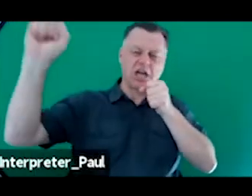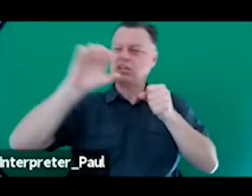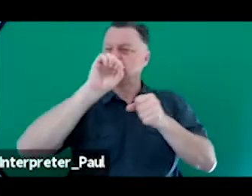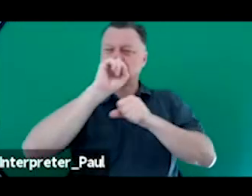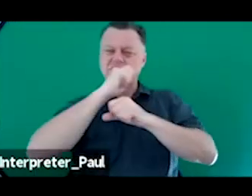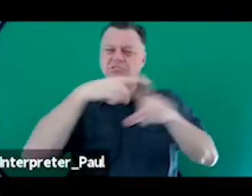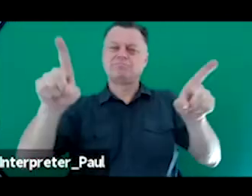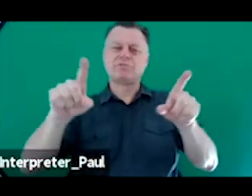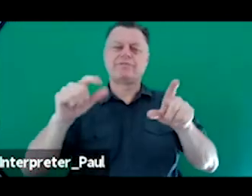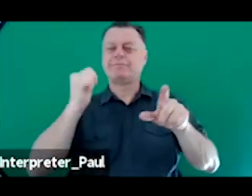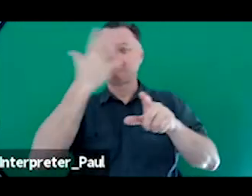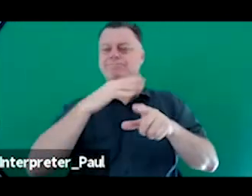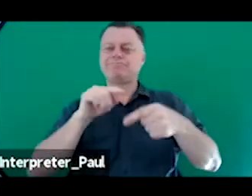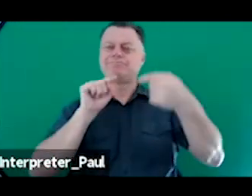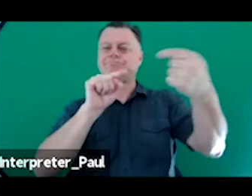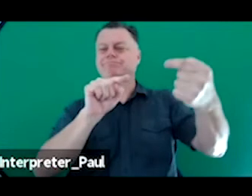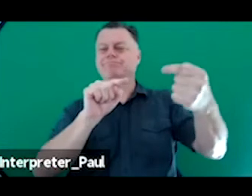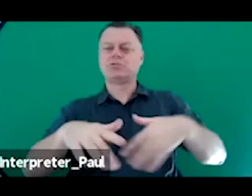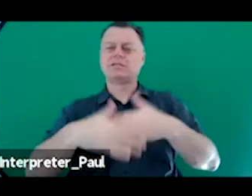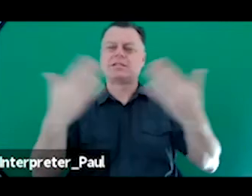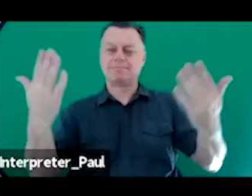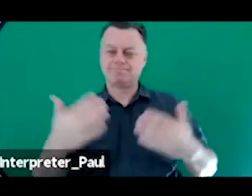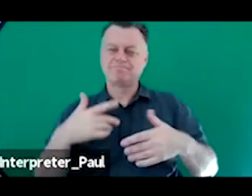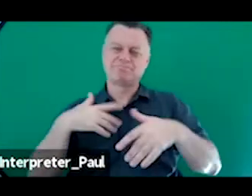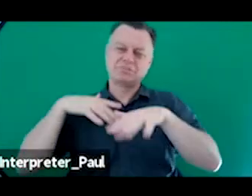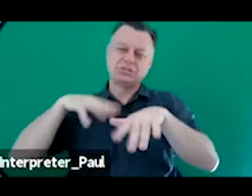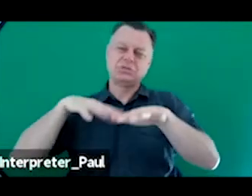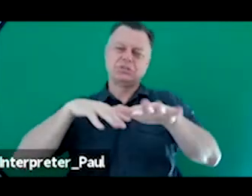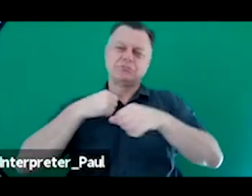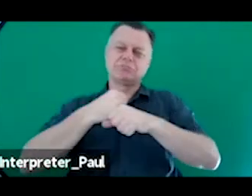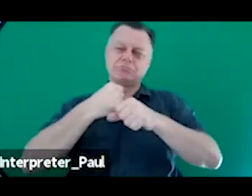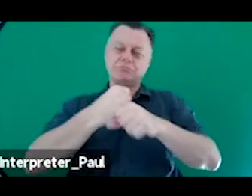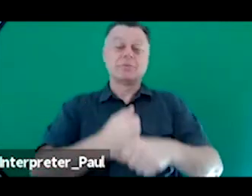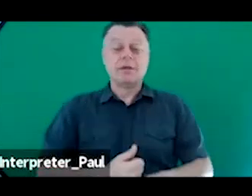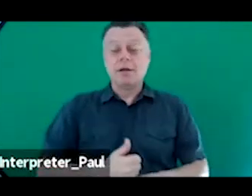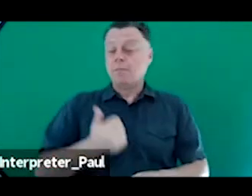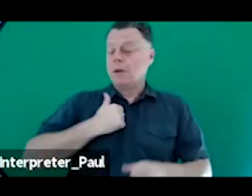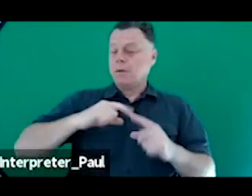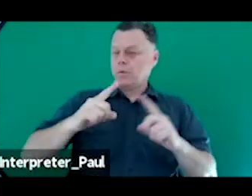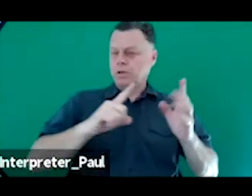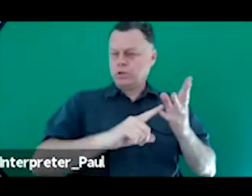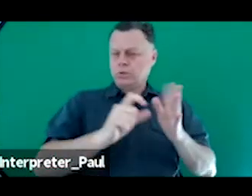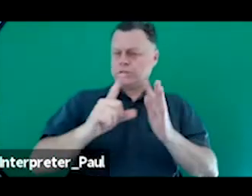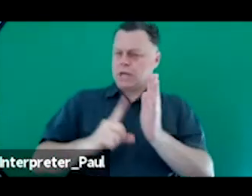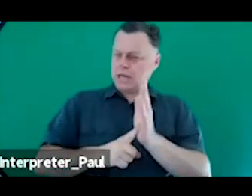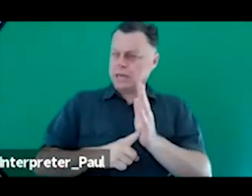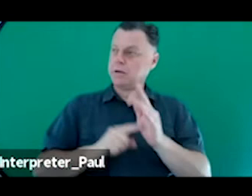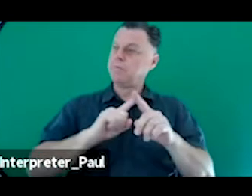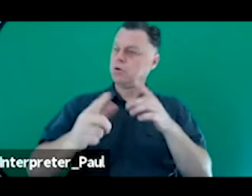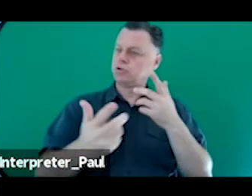I suggest that universal design for learning in most colleges and universities in the United